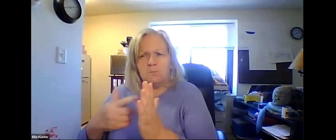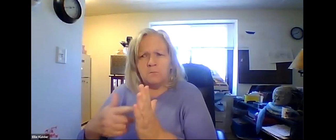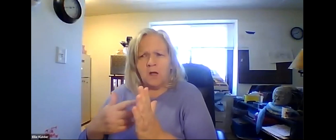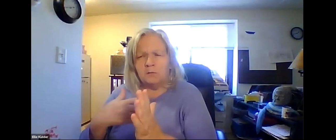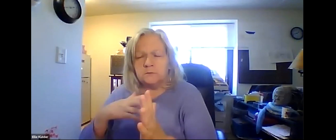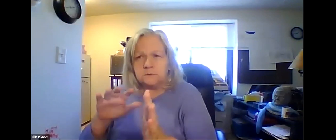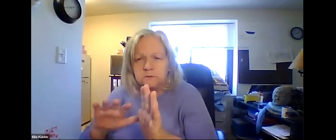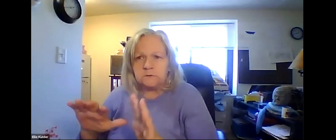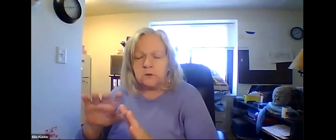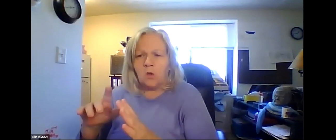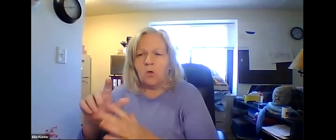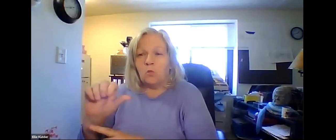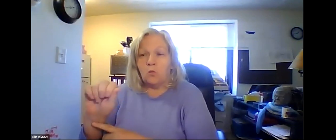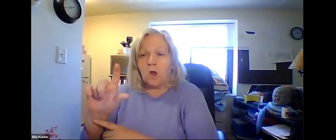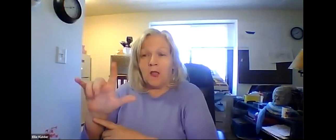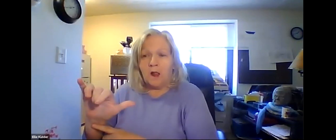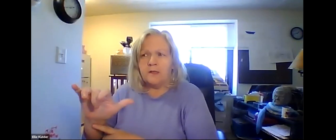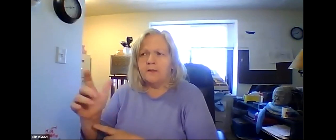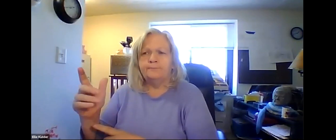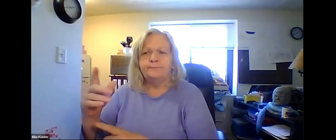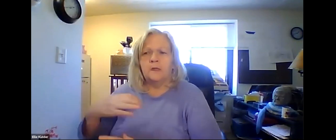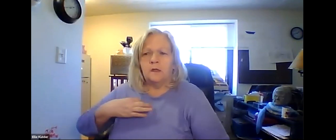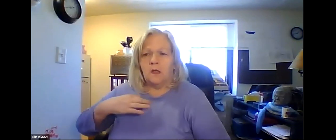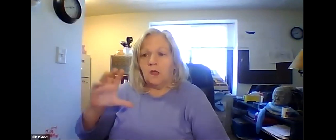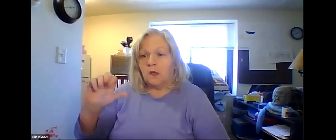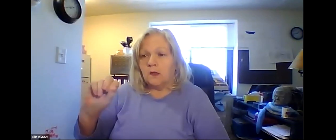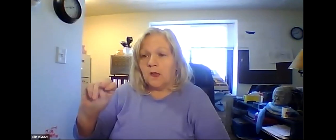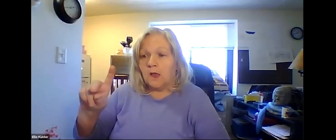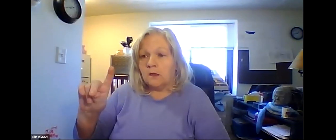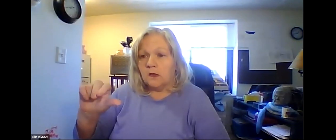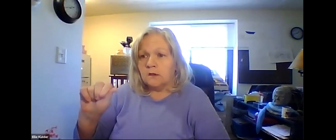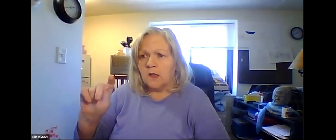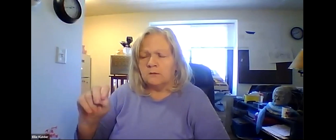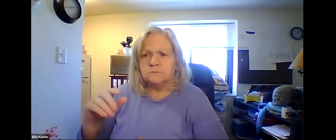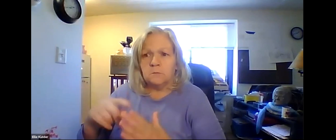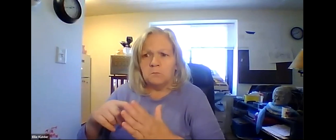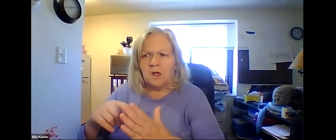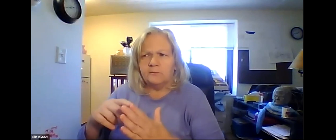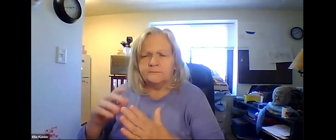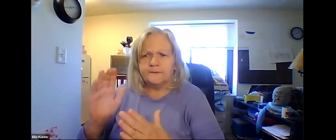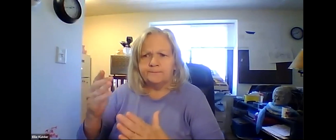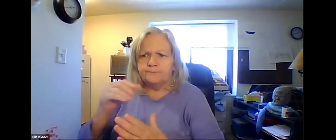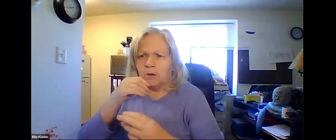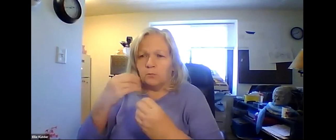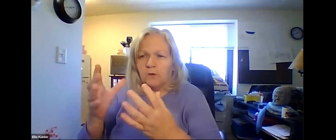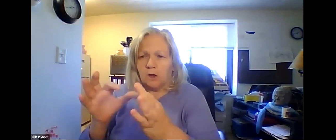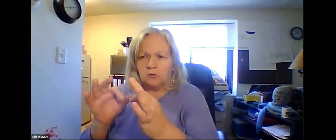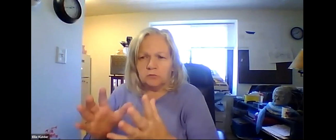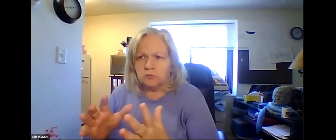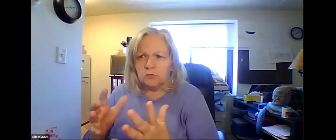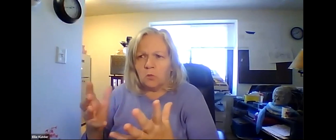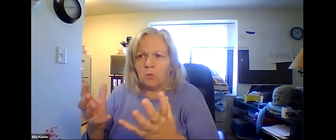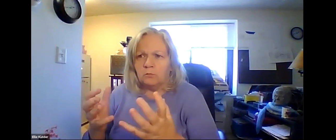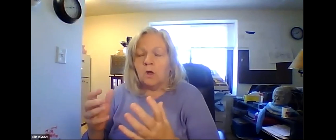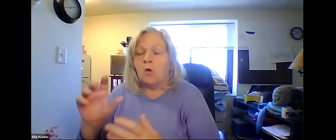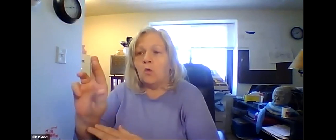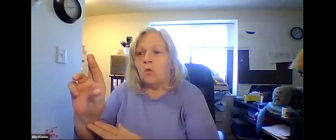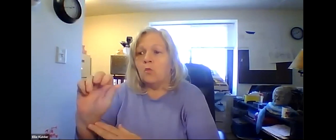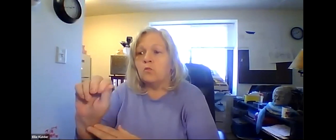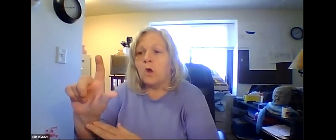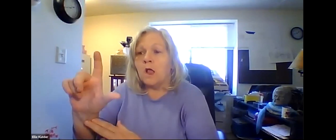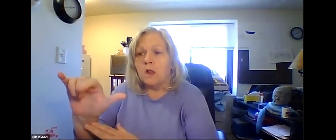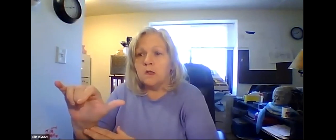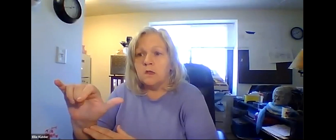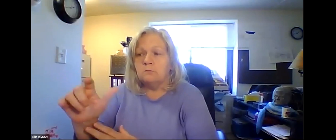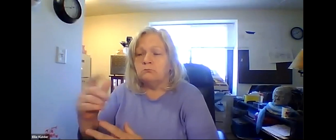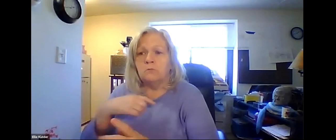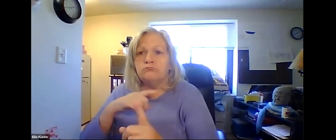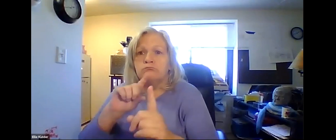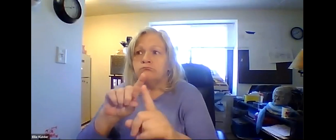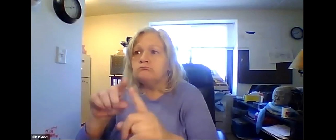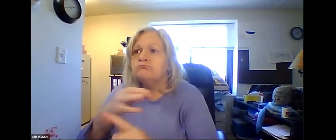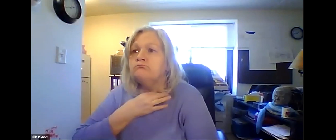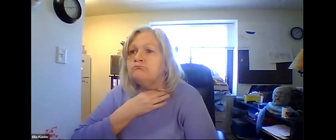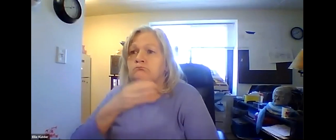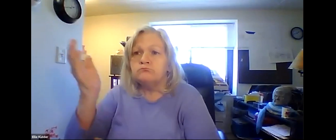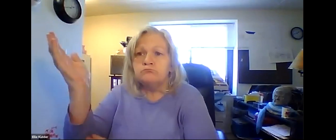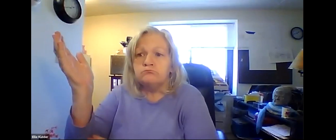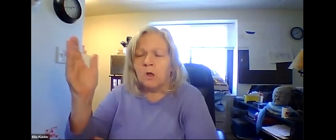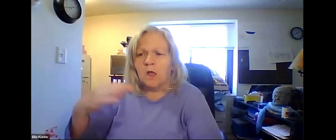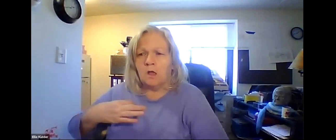sometimes the candidate at a rally, I'll go and just